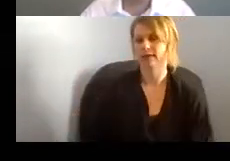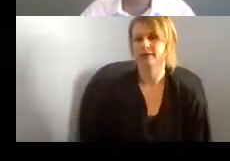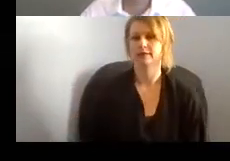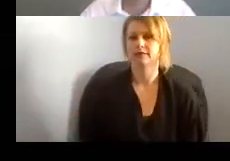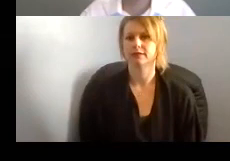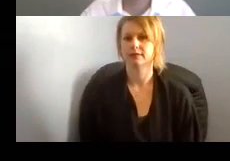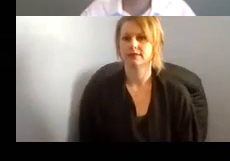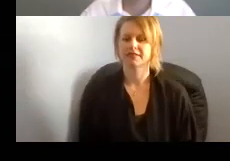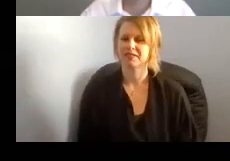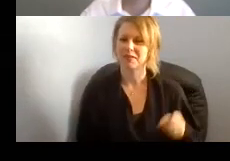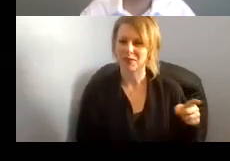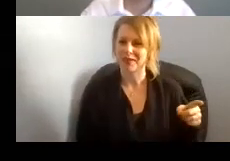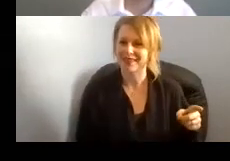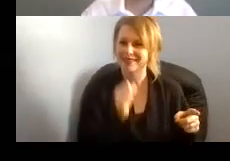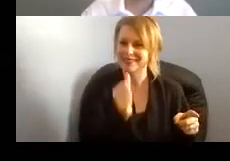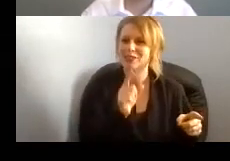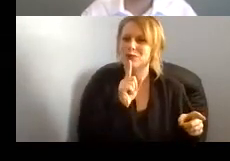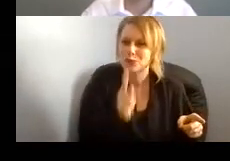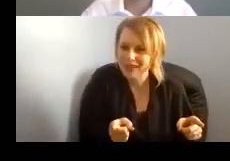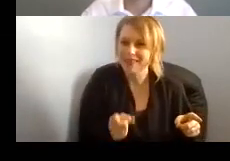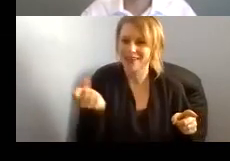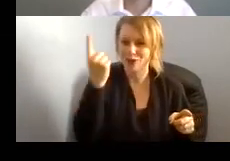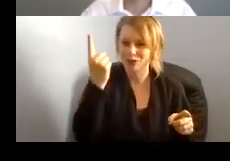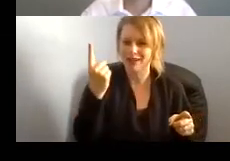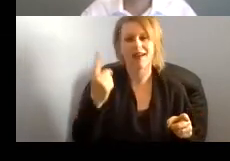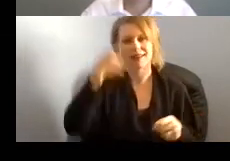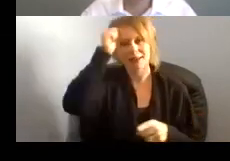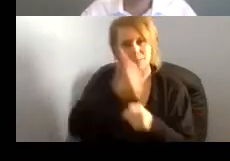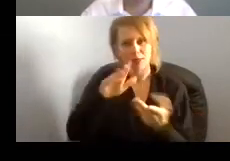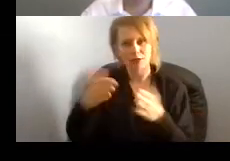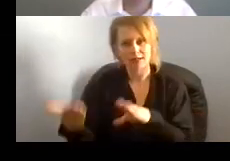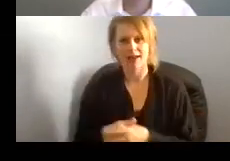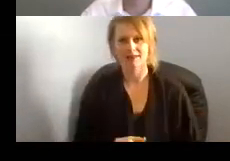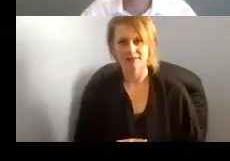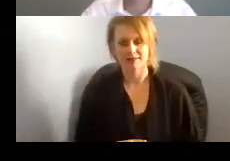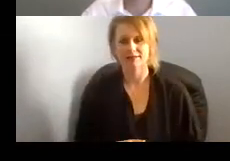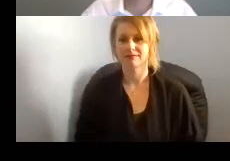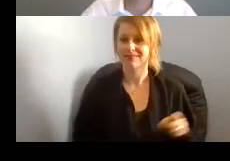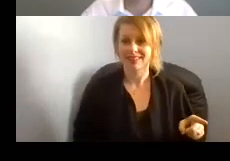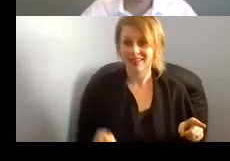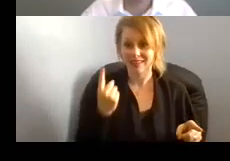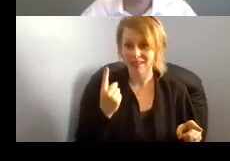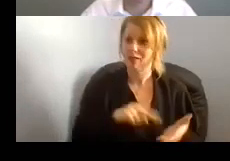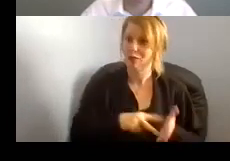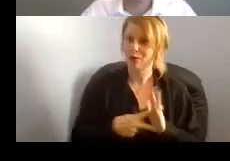why his brother had died. No one did. And because he didn’t understand why, he assumed it was his fault.